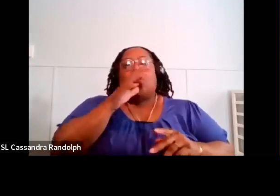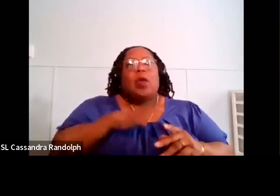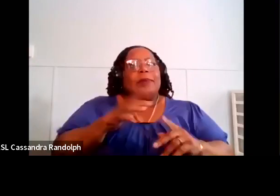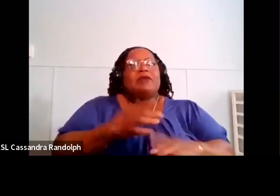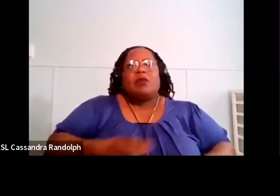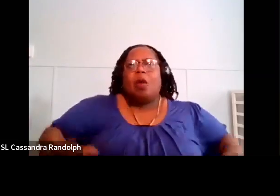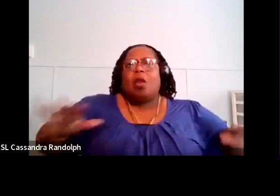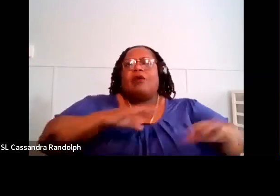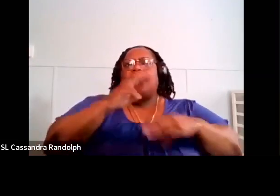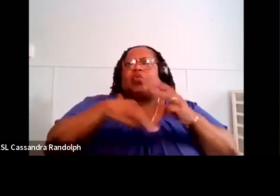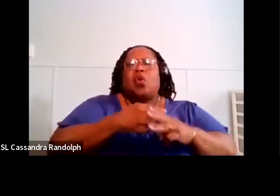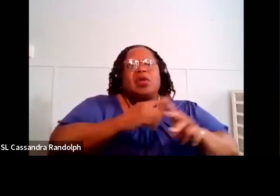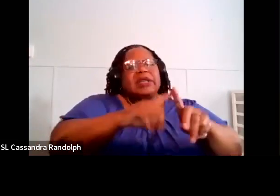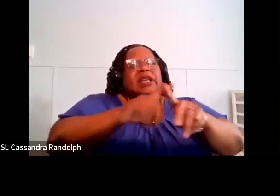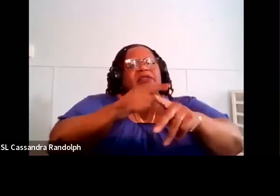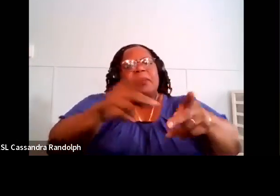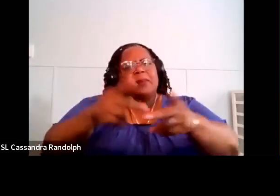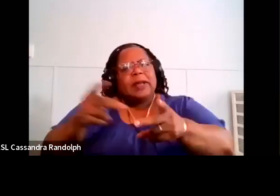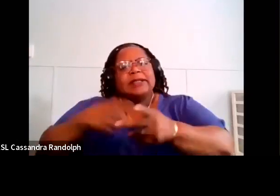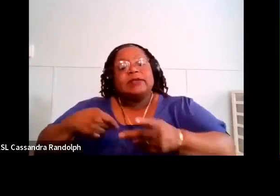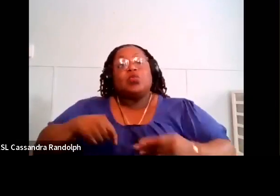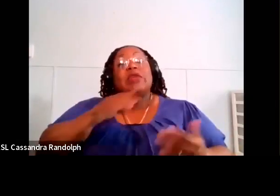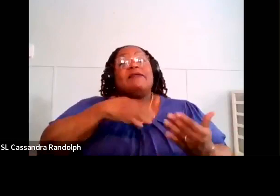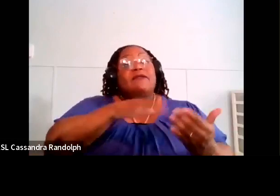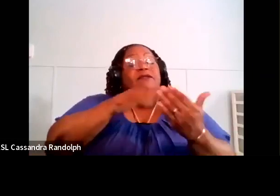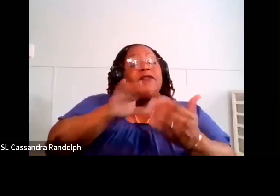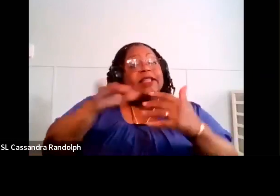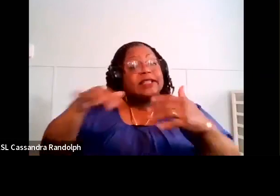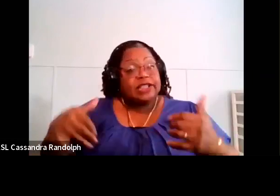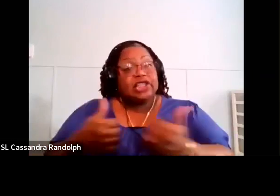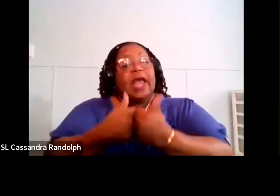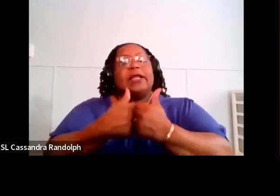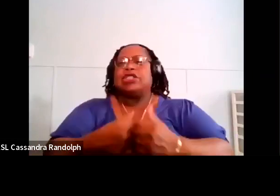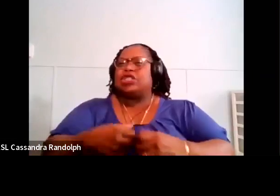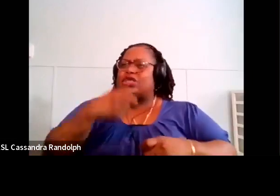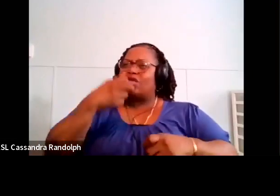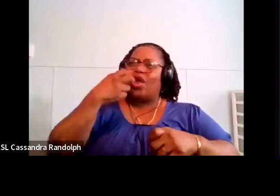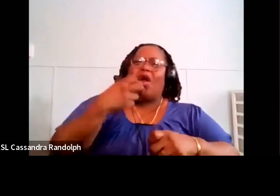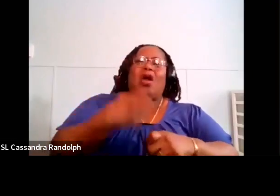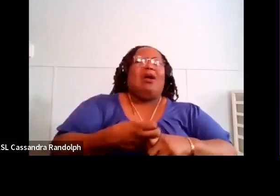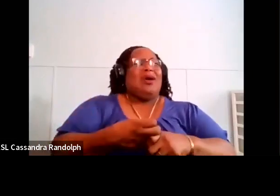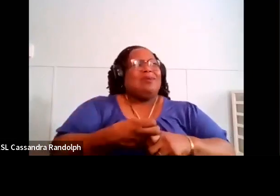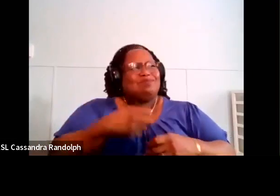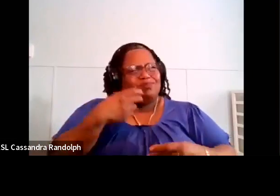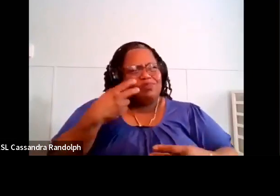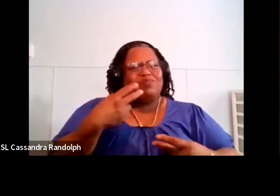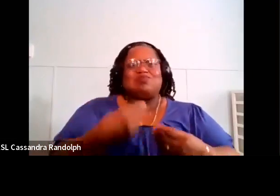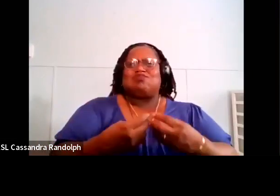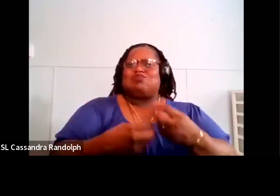generation has opportunity. We know one thing in the Commonwealth of Pennsylvania women like women